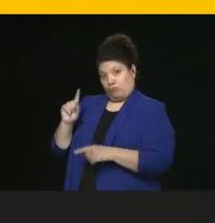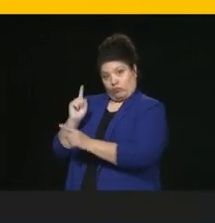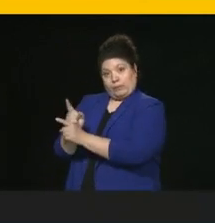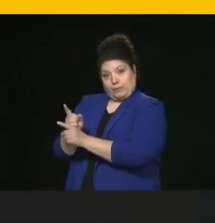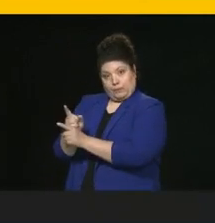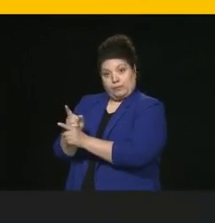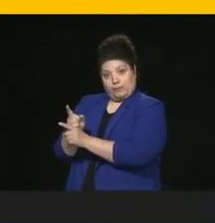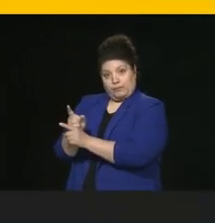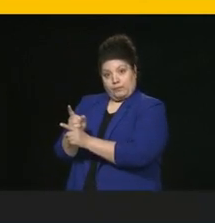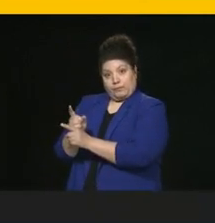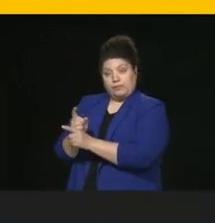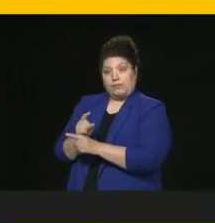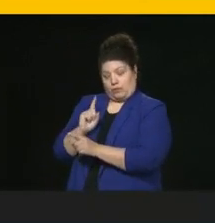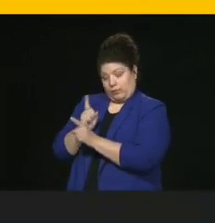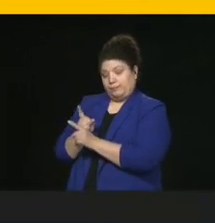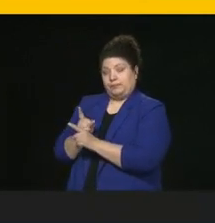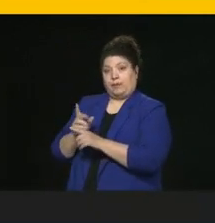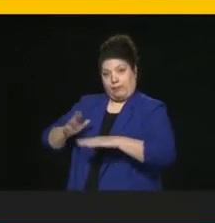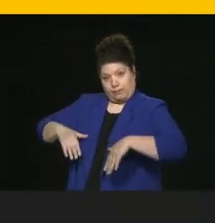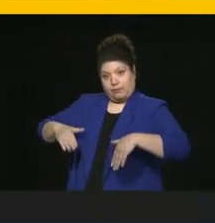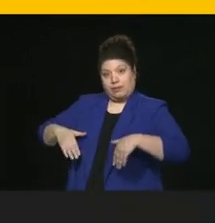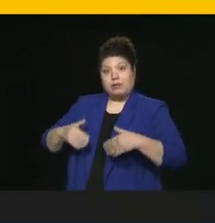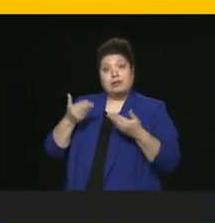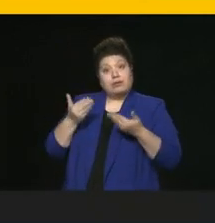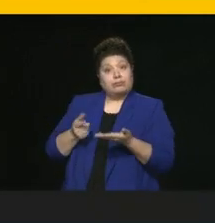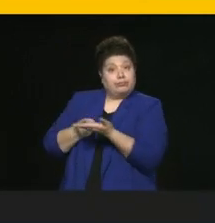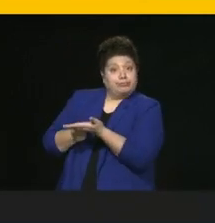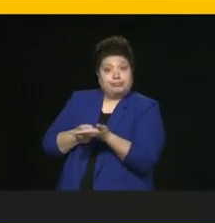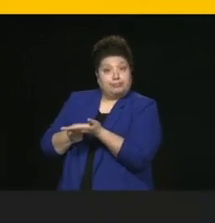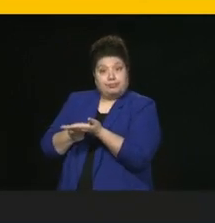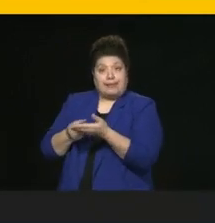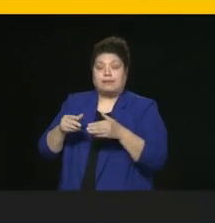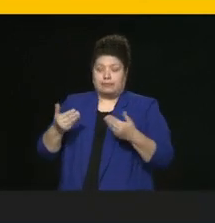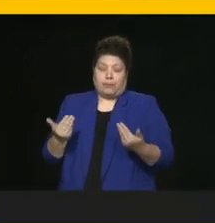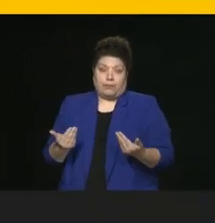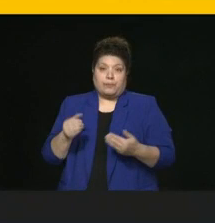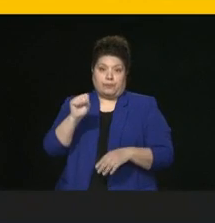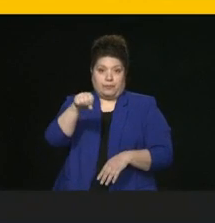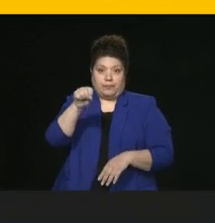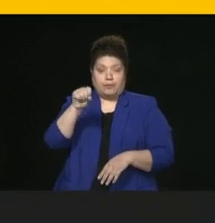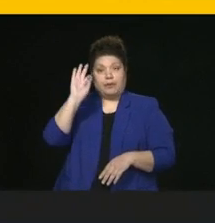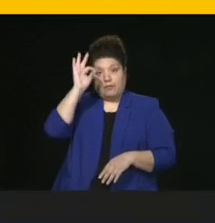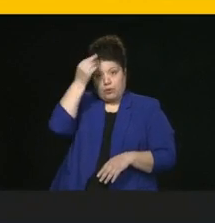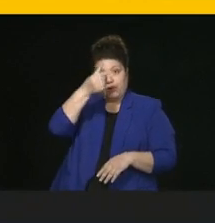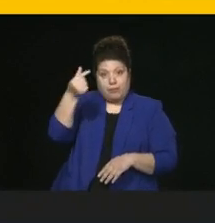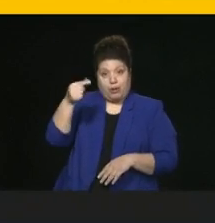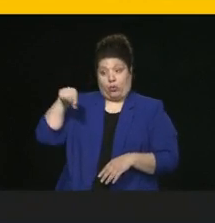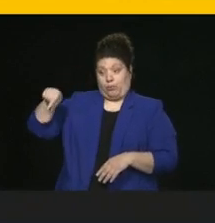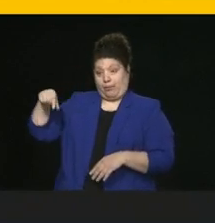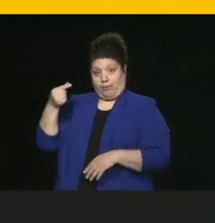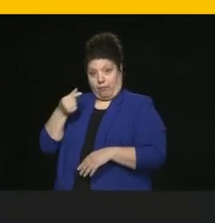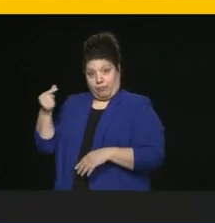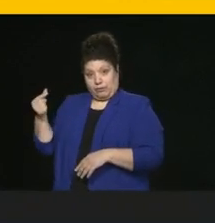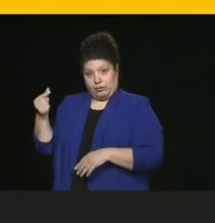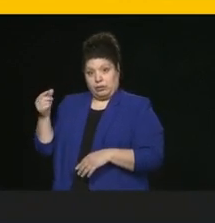YES. THAT IS ACCURATE. NOW TALKS ARE UNDER WAY BETWEEN